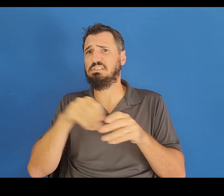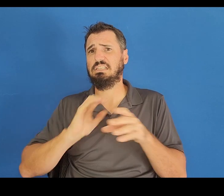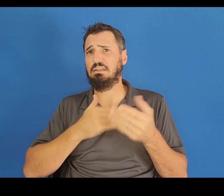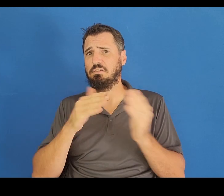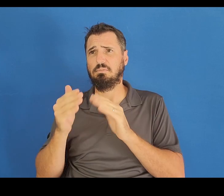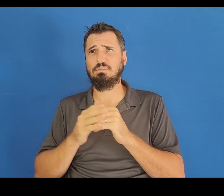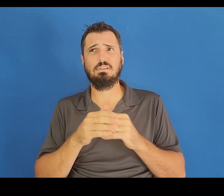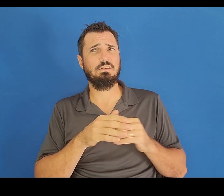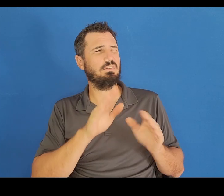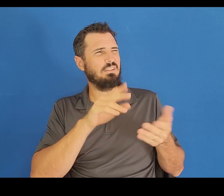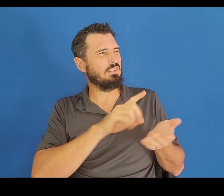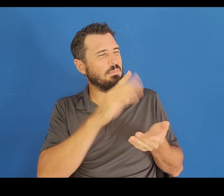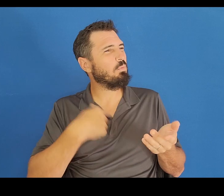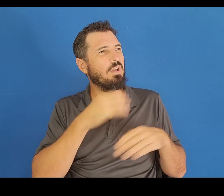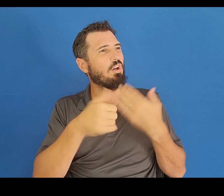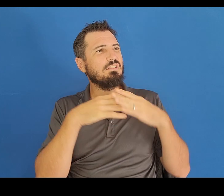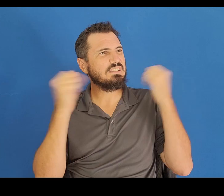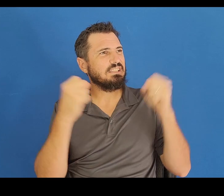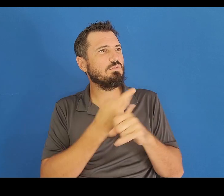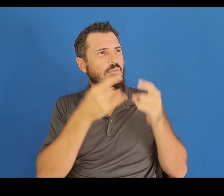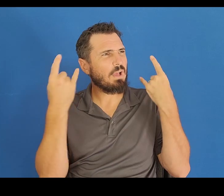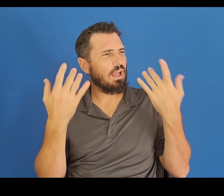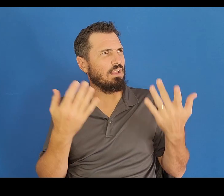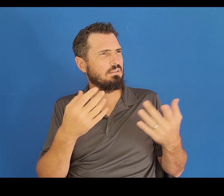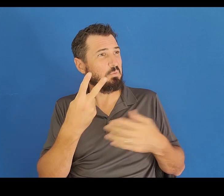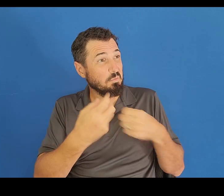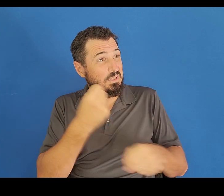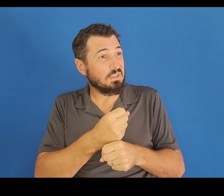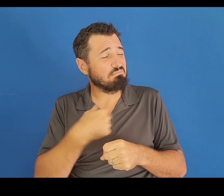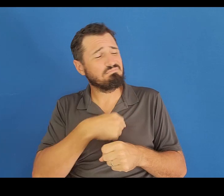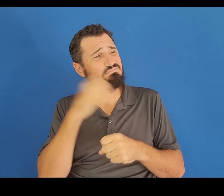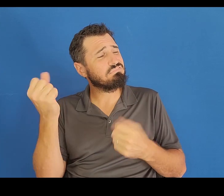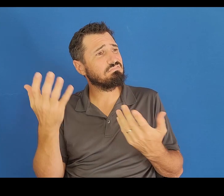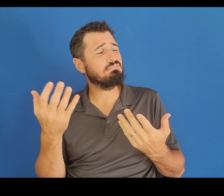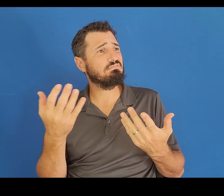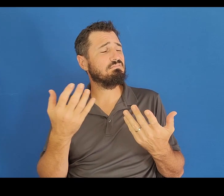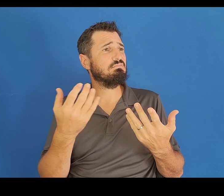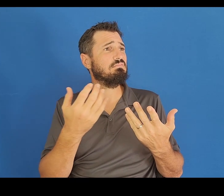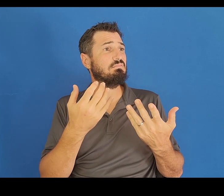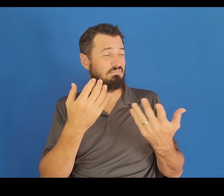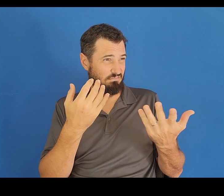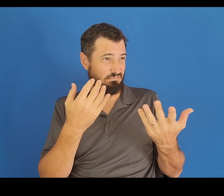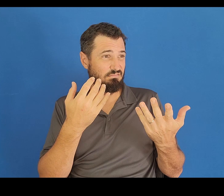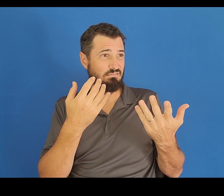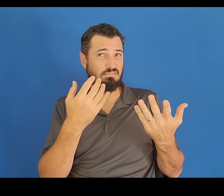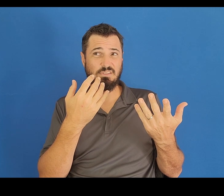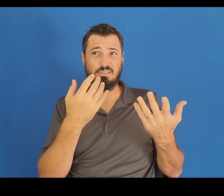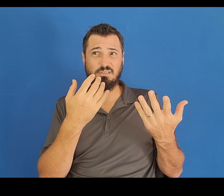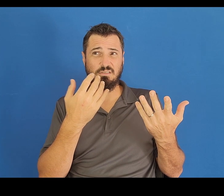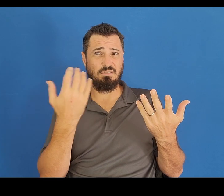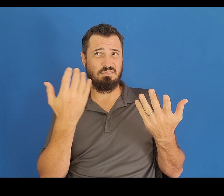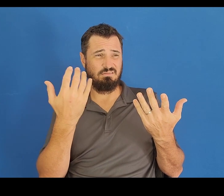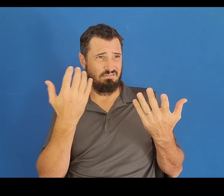But Dr. B, we are all really tired of wearing masks! It’s been almost two years. What do you say to those who say “pau already!”